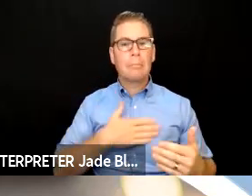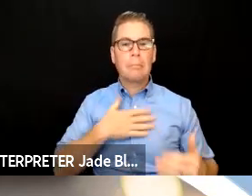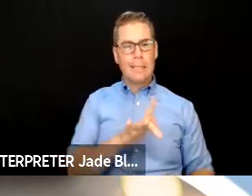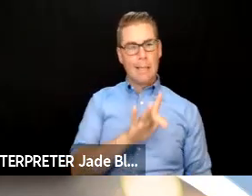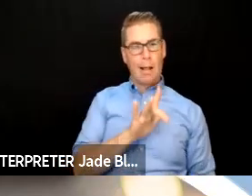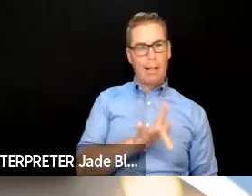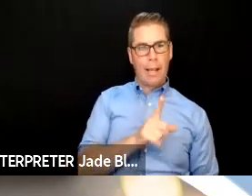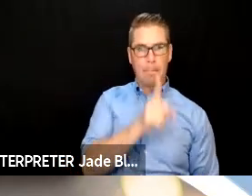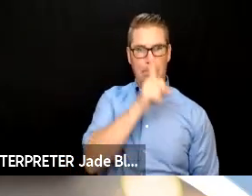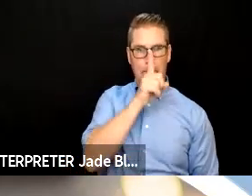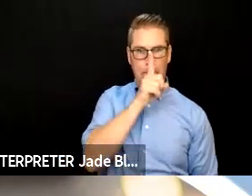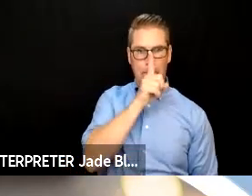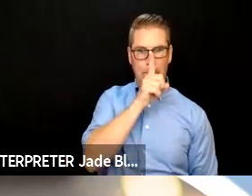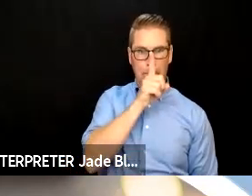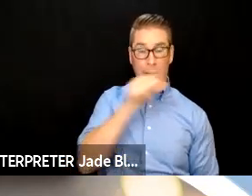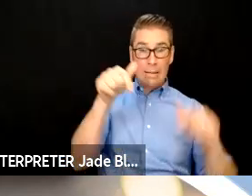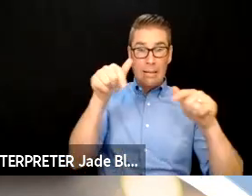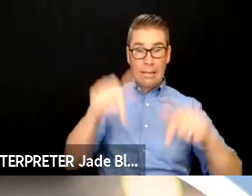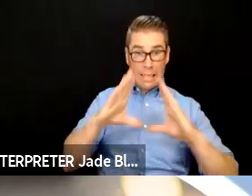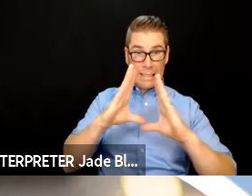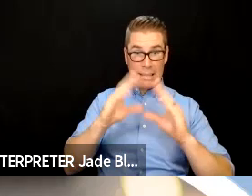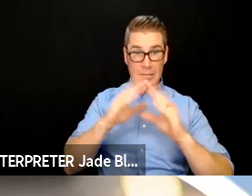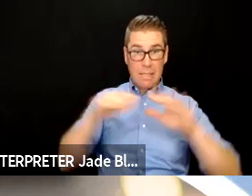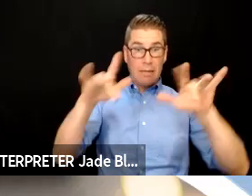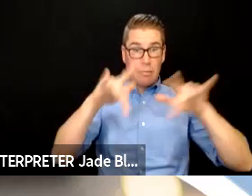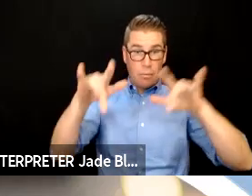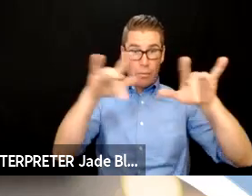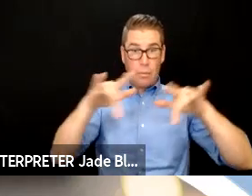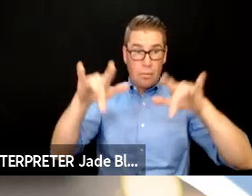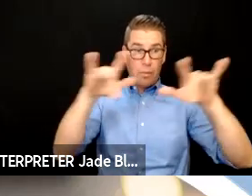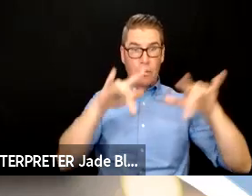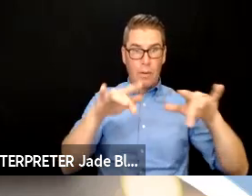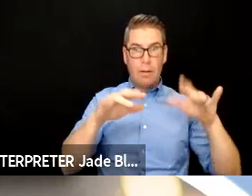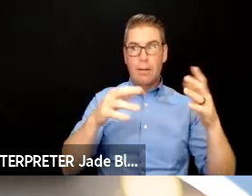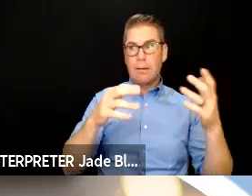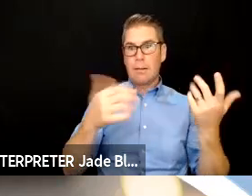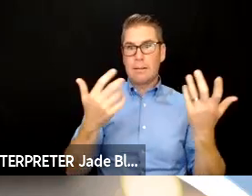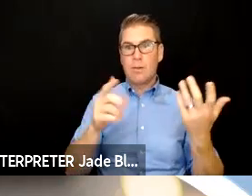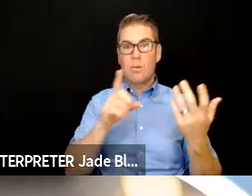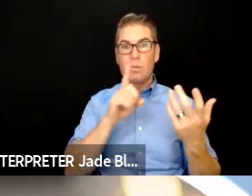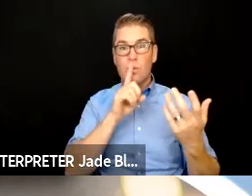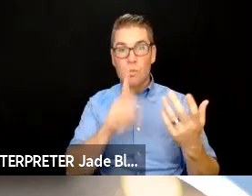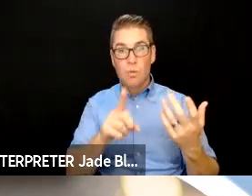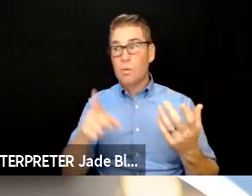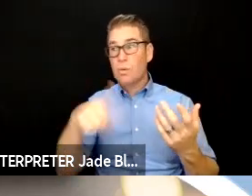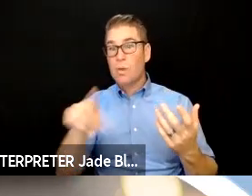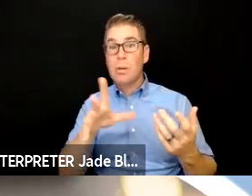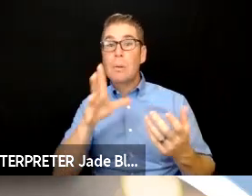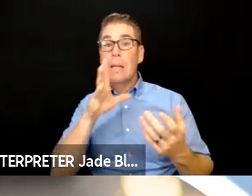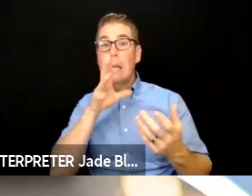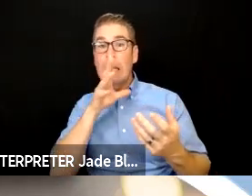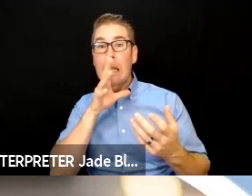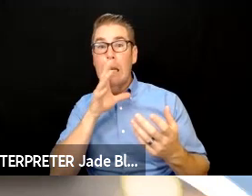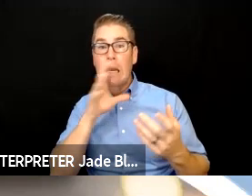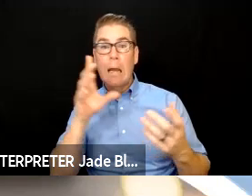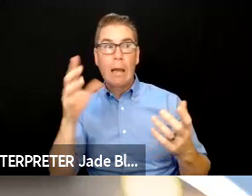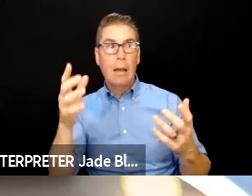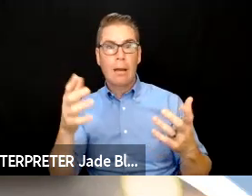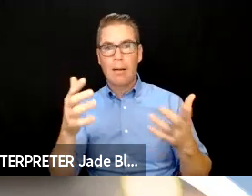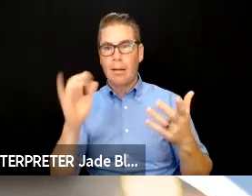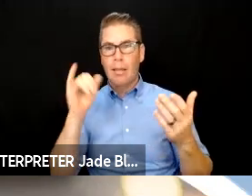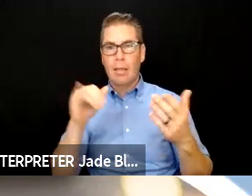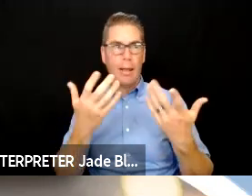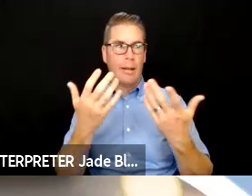Susi Nitzel: And not only is it disrupted within the session itself, but the recording it affects the recording quality later on I Sally will tell us how she's going to be questions.